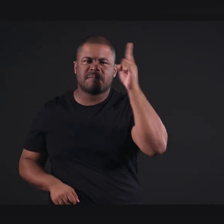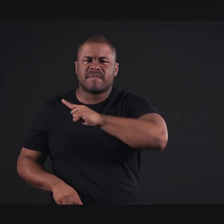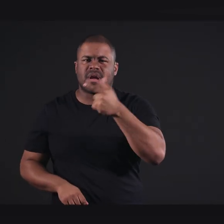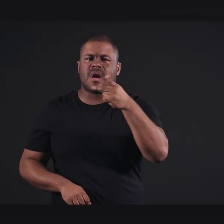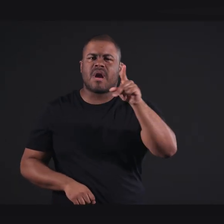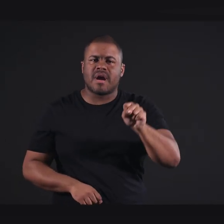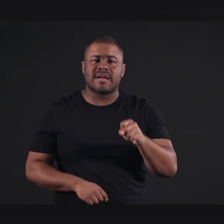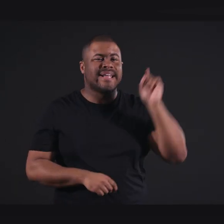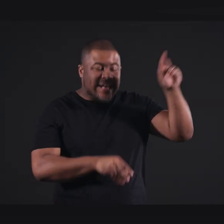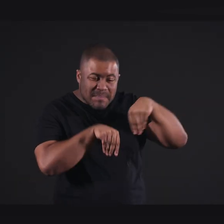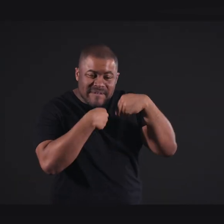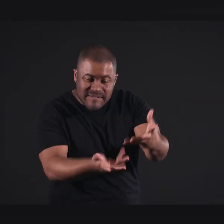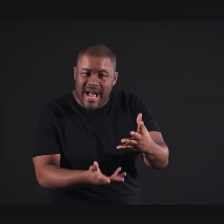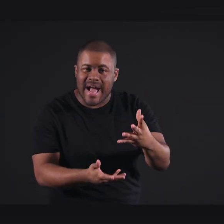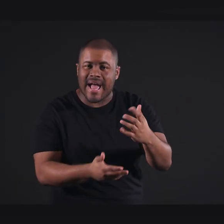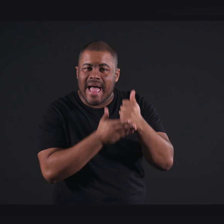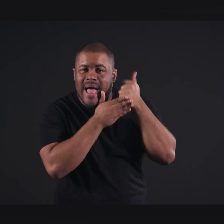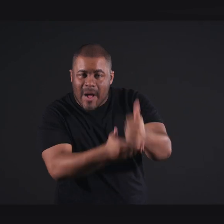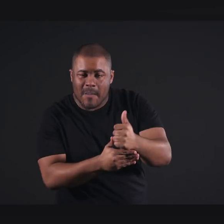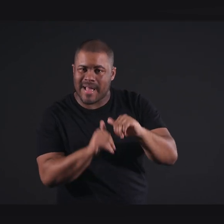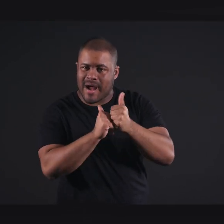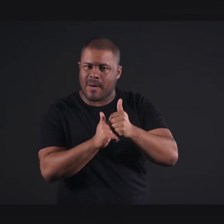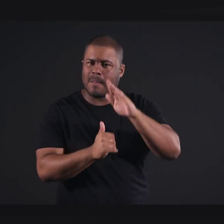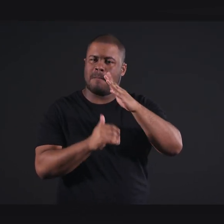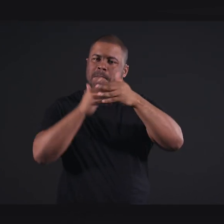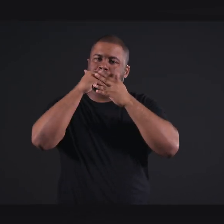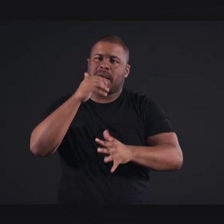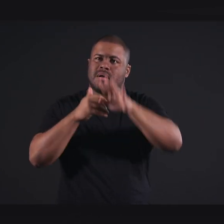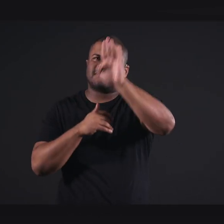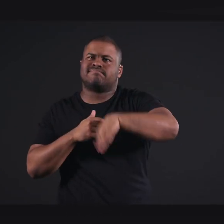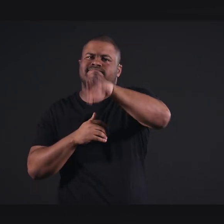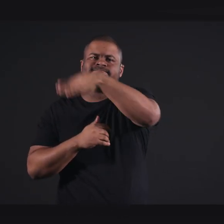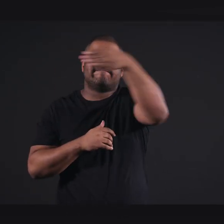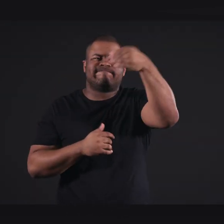and when he provided a way for his people to be passed over by blood.